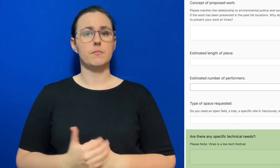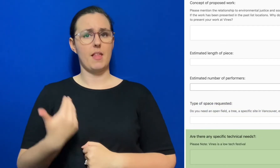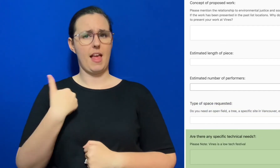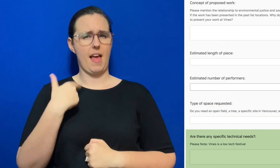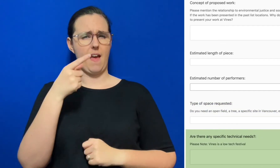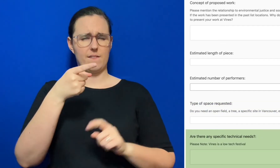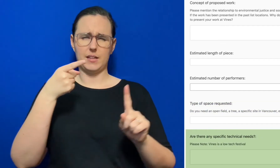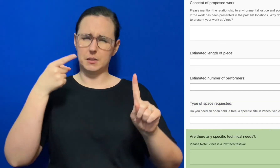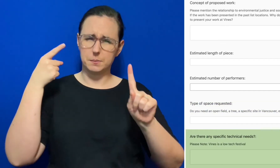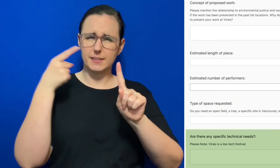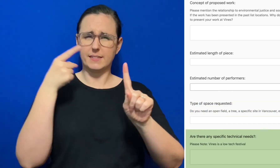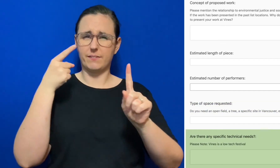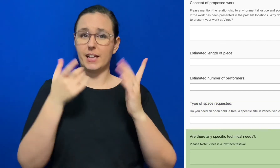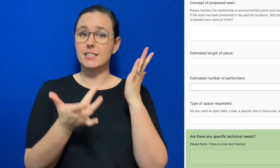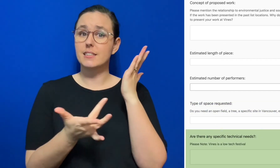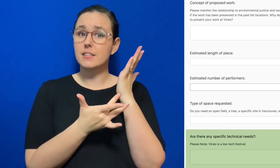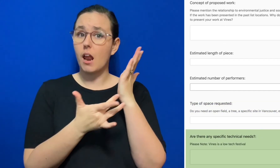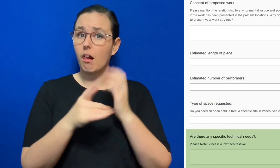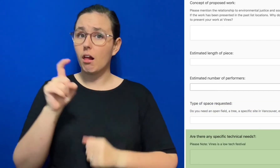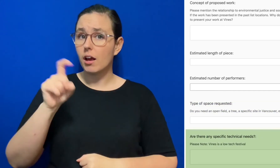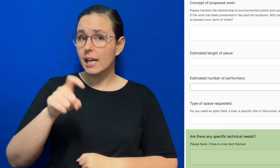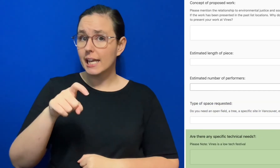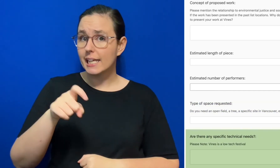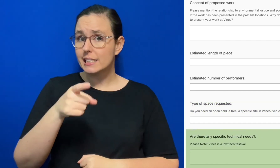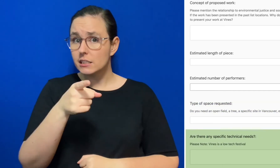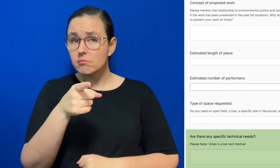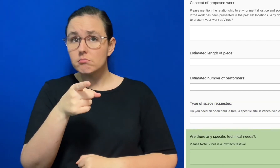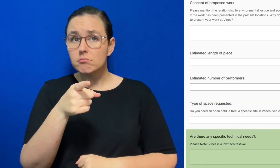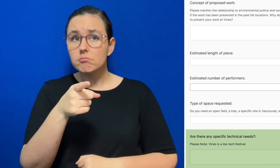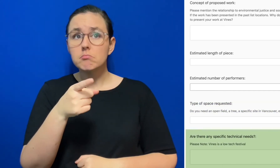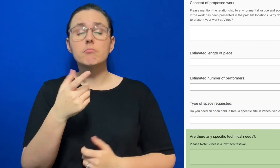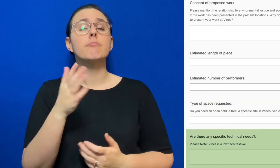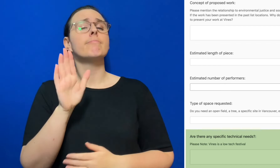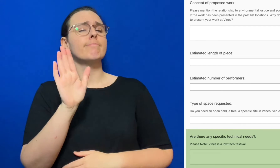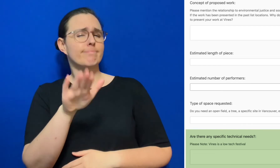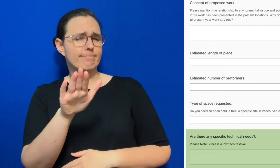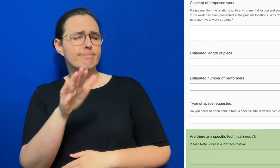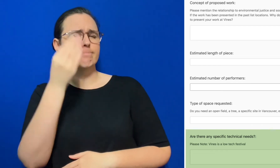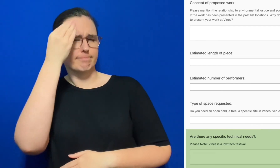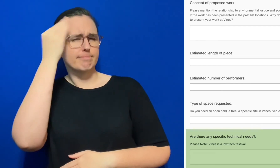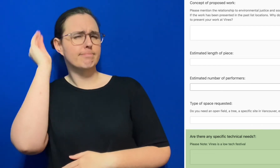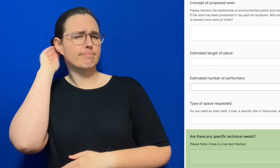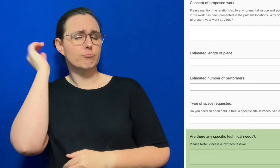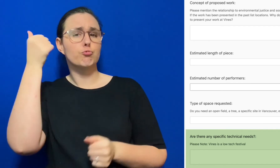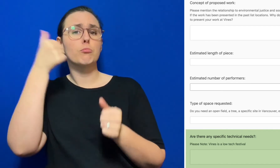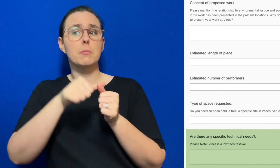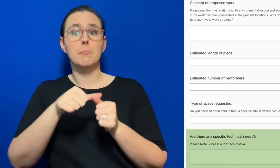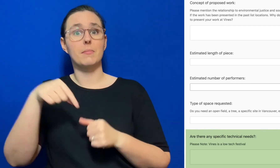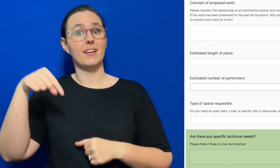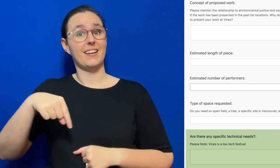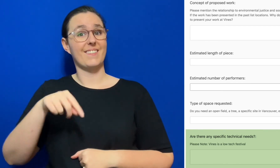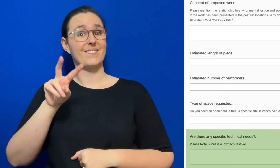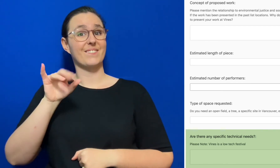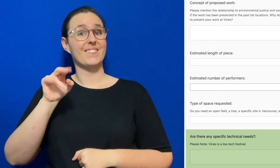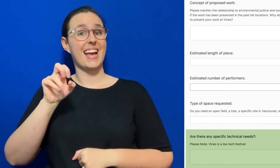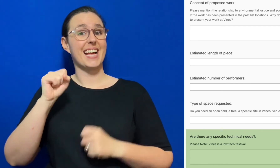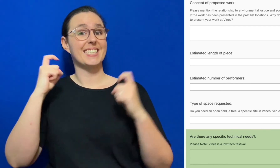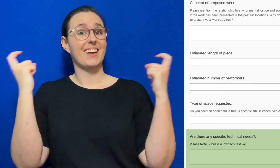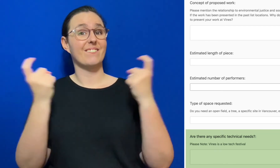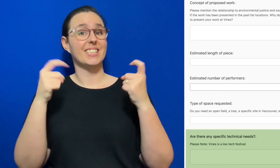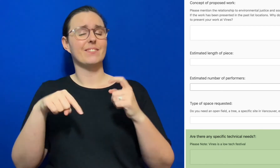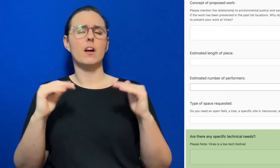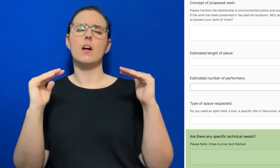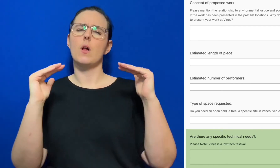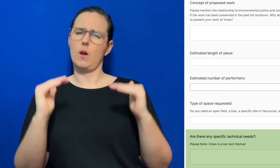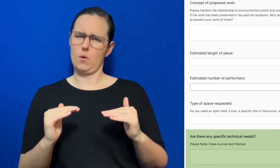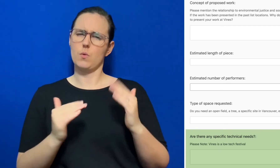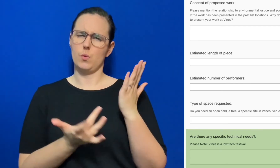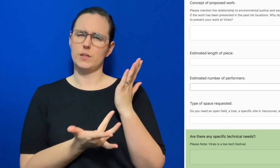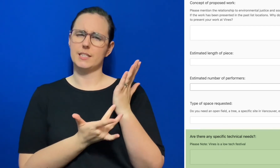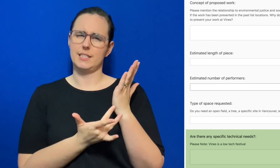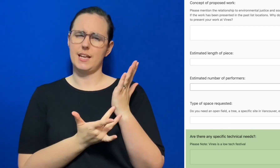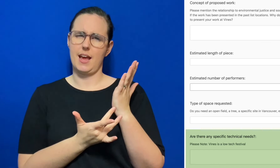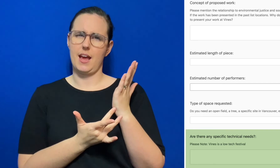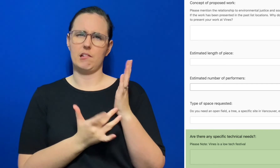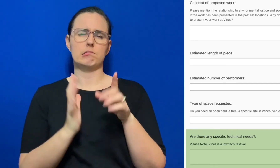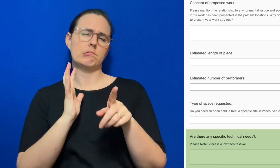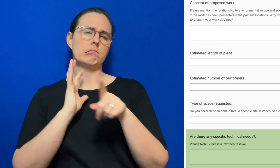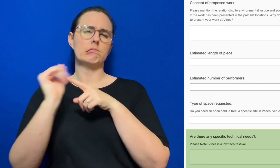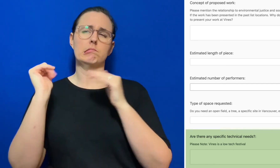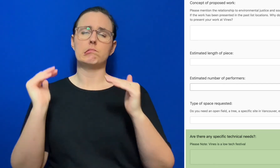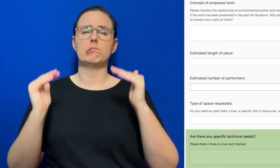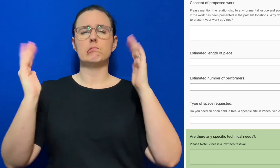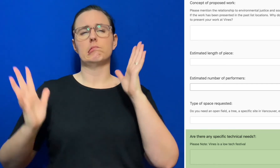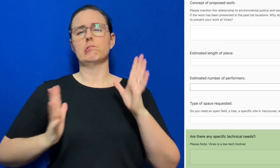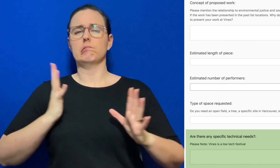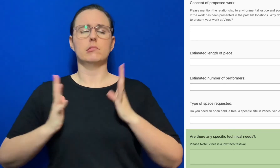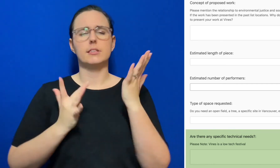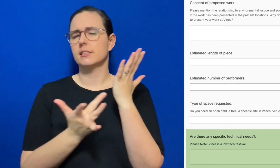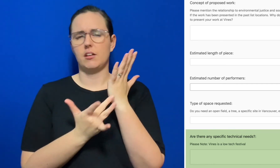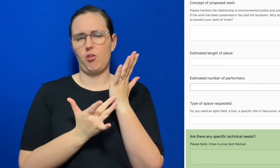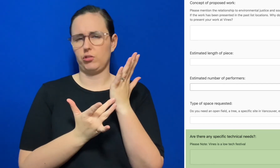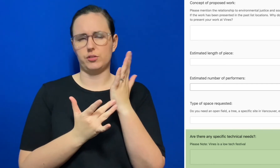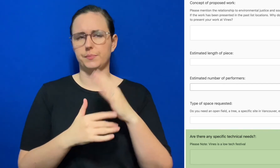Are there any specific technical needs? Please Note: Vines is a low tech festival.